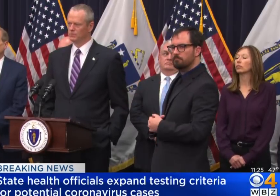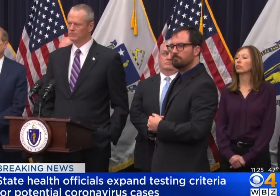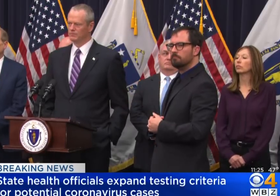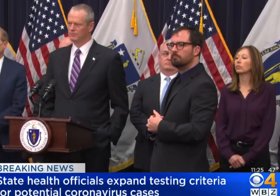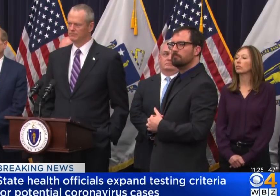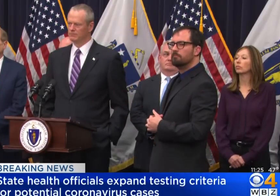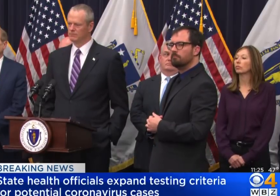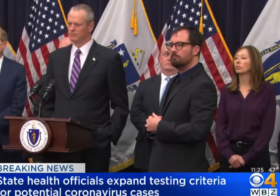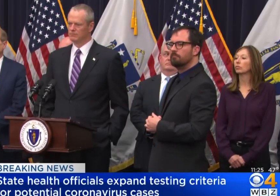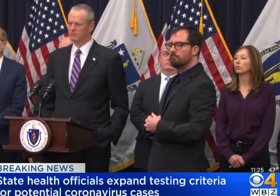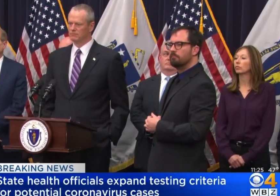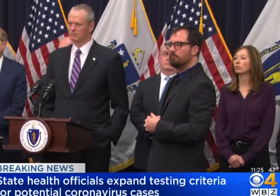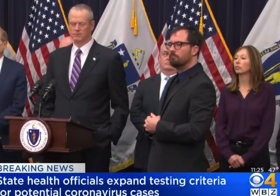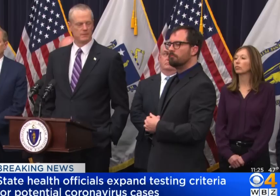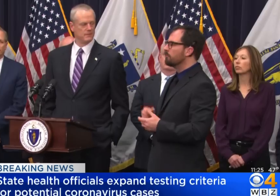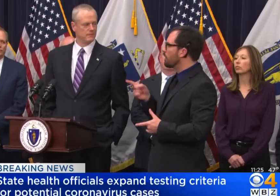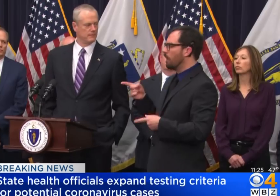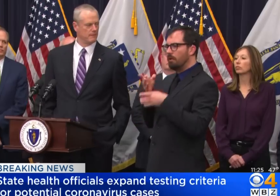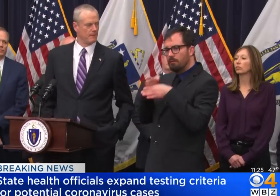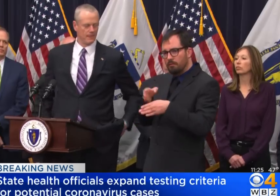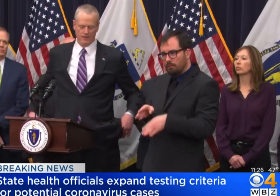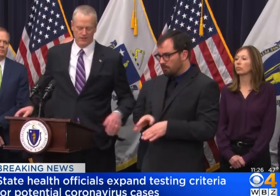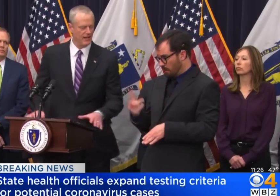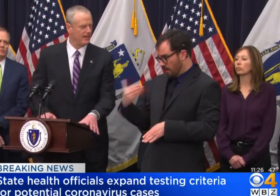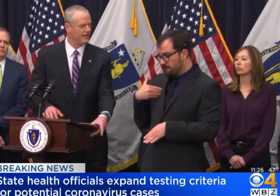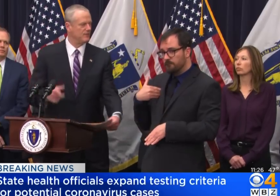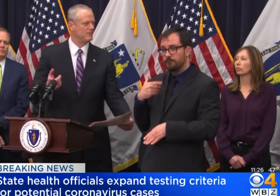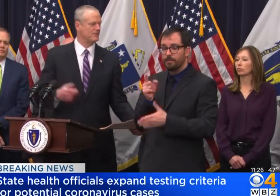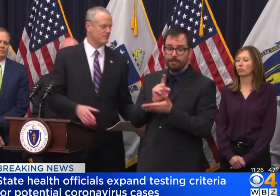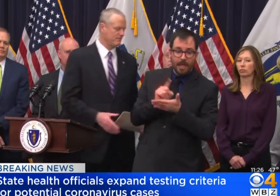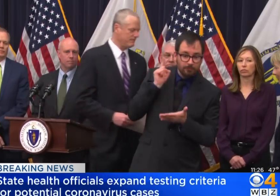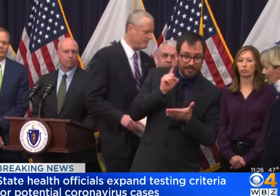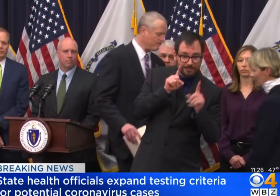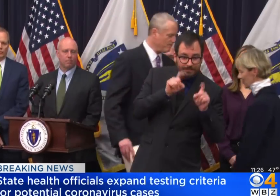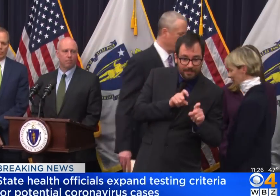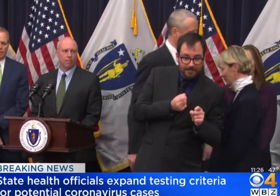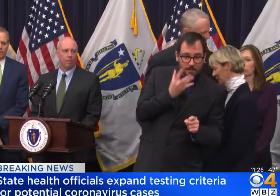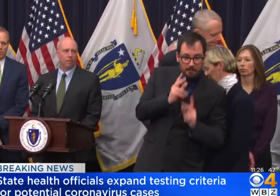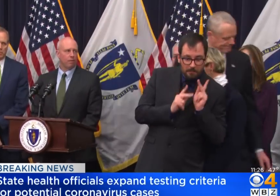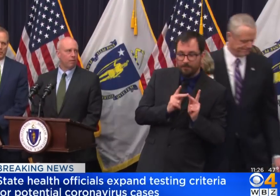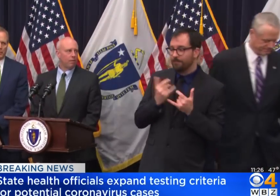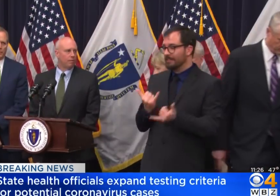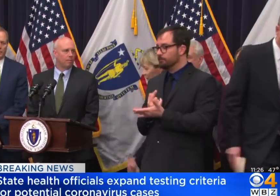WITH THAT. CAN YOU BREAK DOWN WHEN THESE